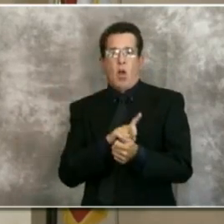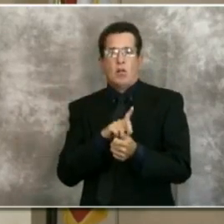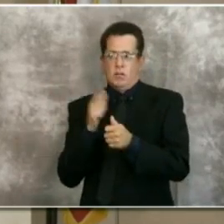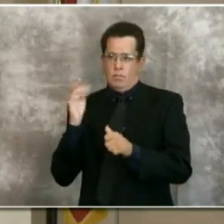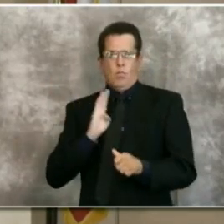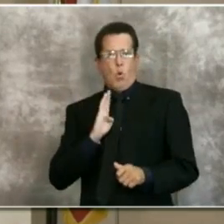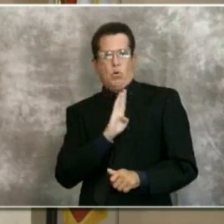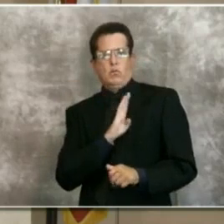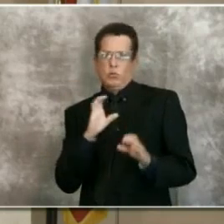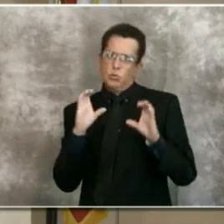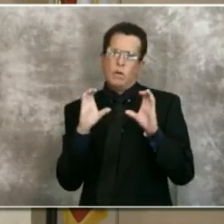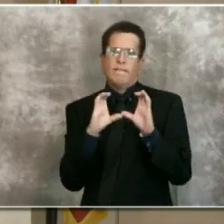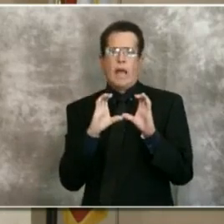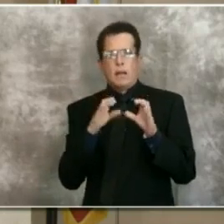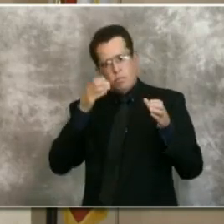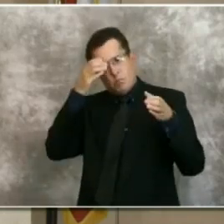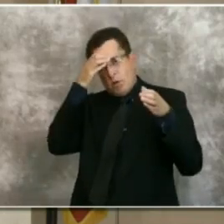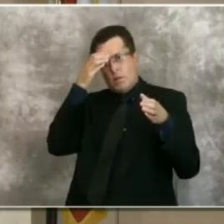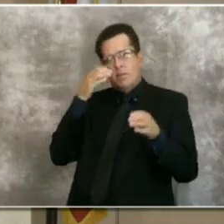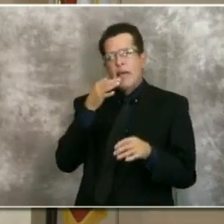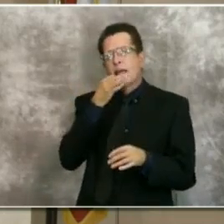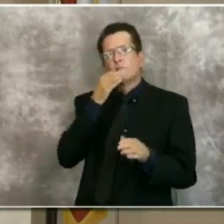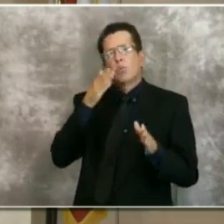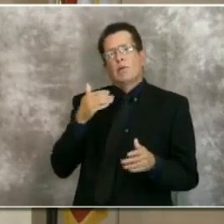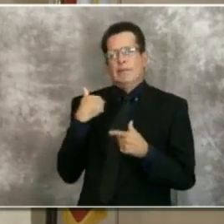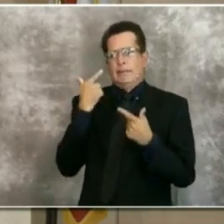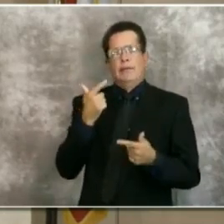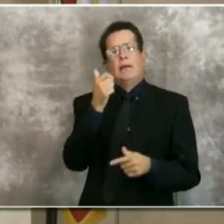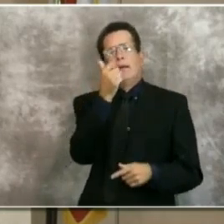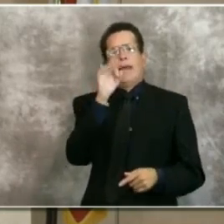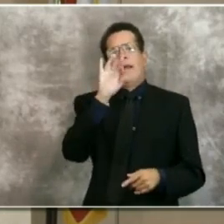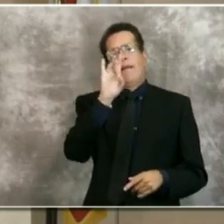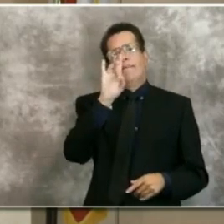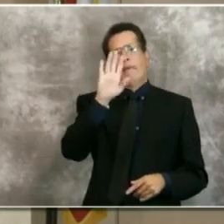DOCTOR SCOTT ISEMAN HAS BEEN PRACTICING MEDICINE IN SAN DIEGO SINCE 1990 AND WAS. IS